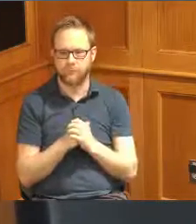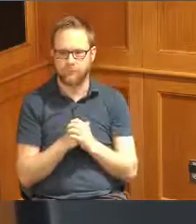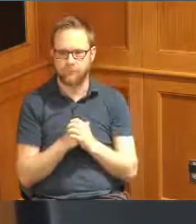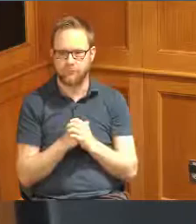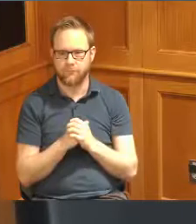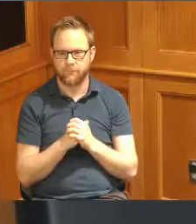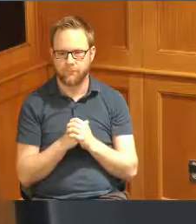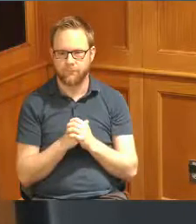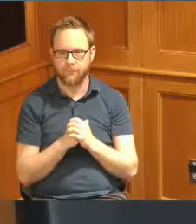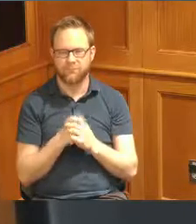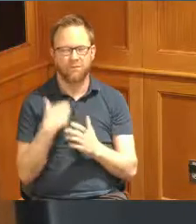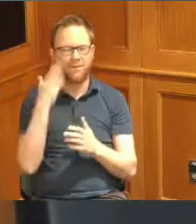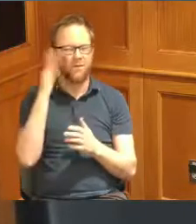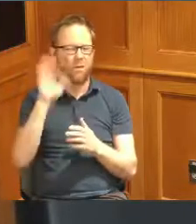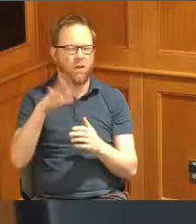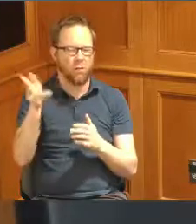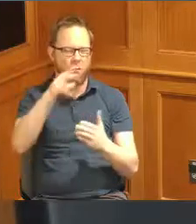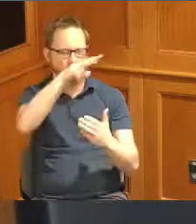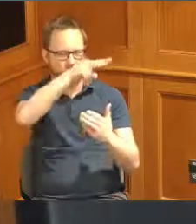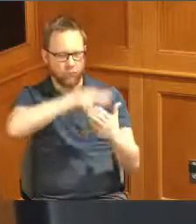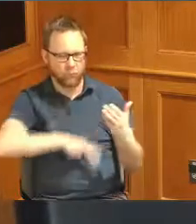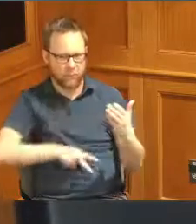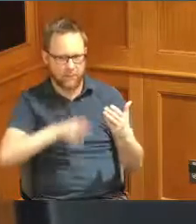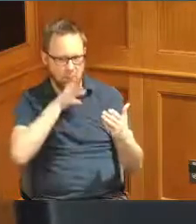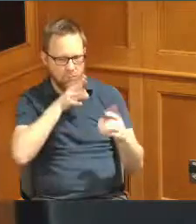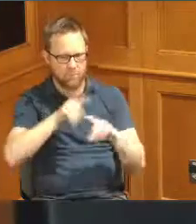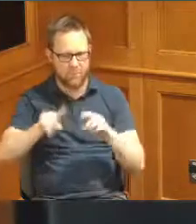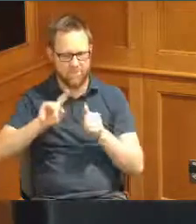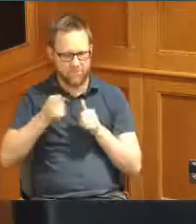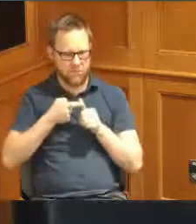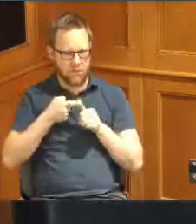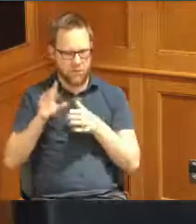I know we're going to read the proclamation but I want to say something real quick about Purcell